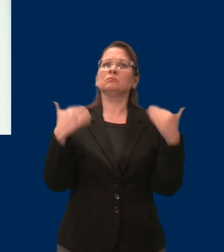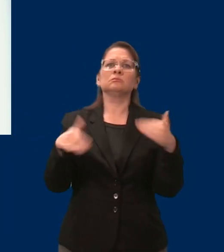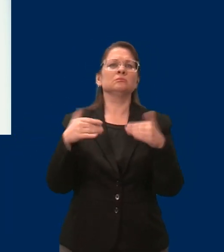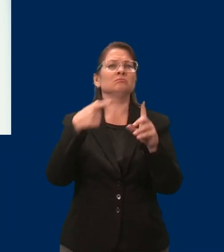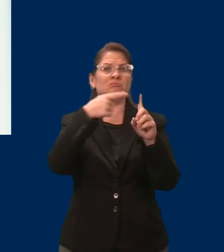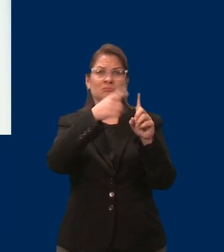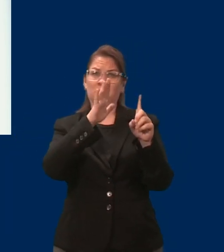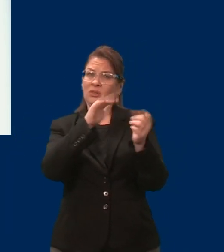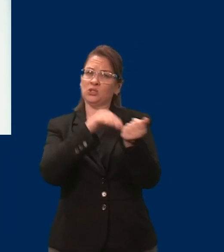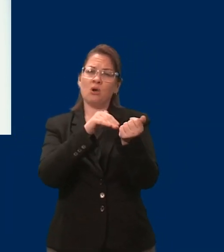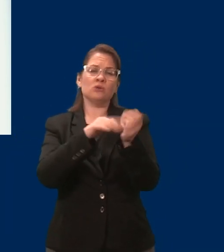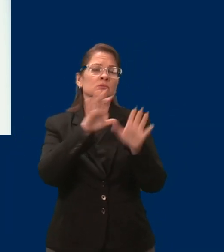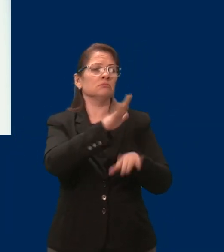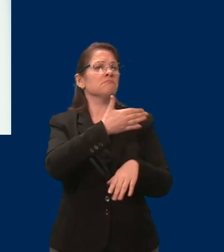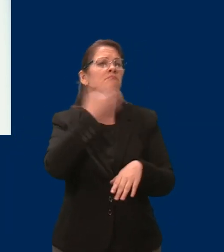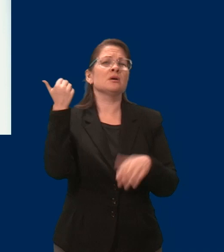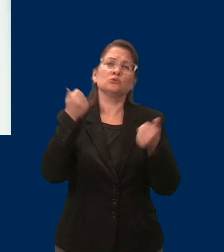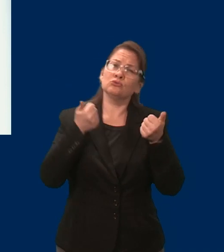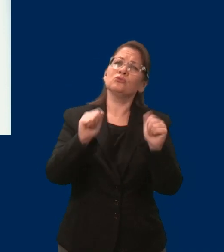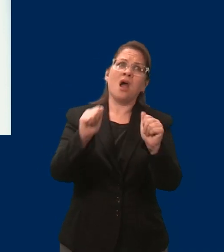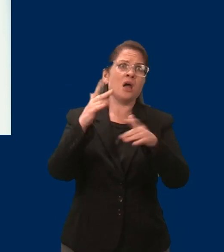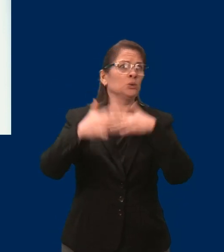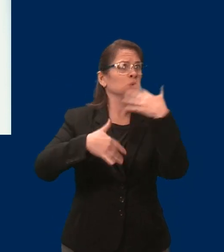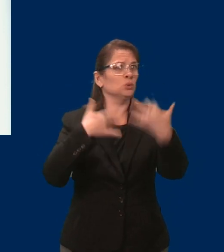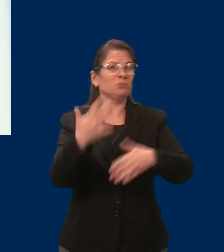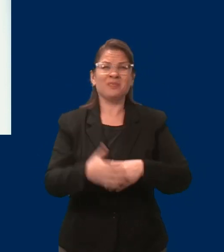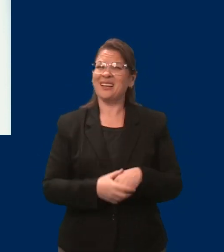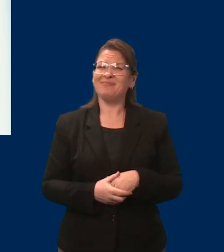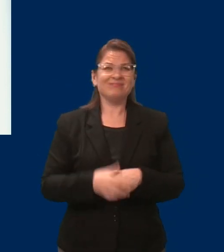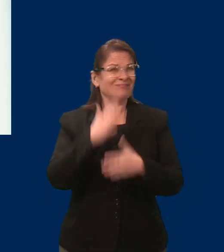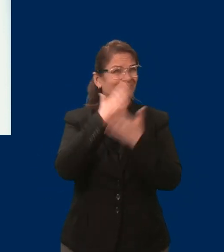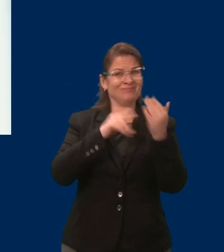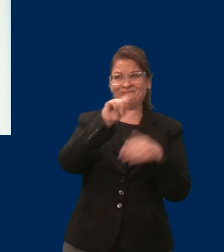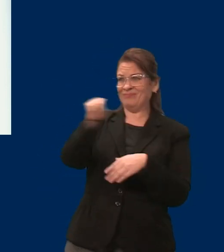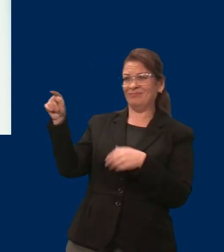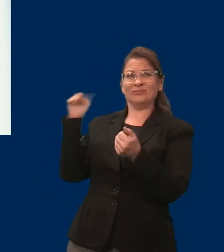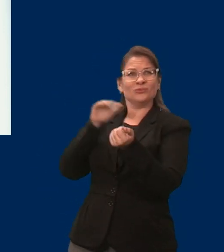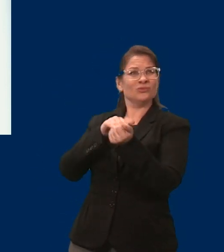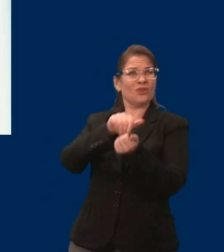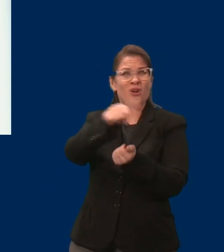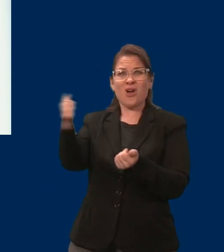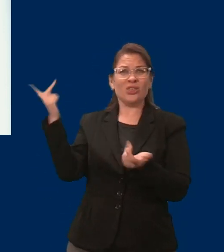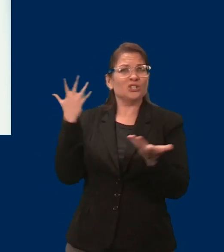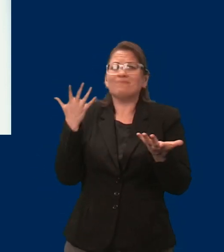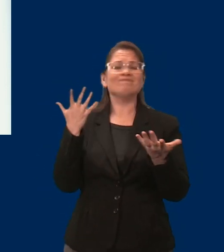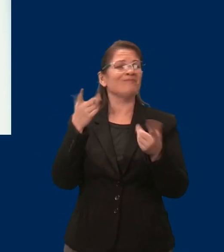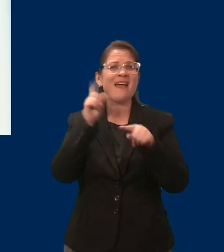But there are some pediatricians out there that don't see it that way, too. And I think when you put another barrier